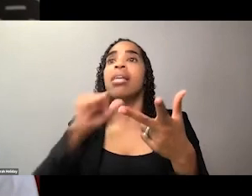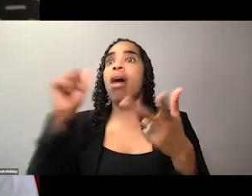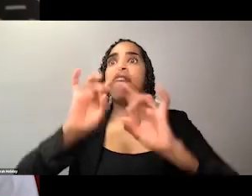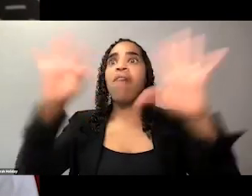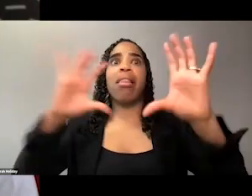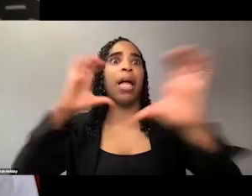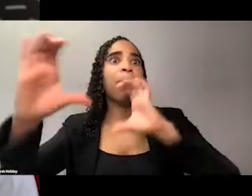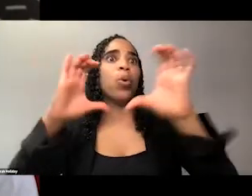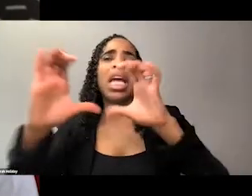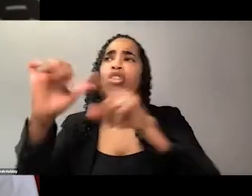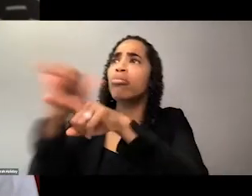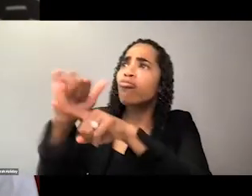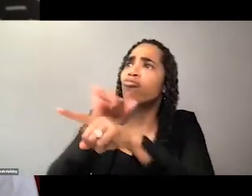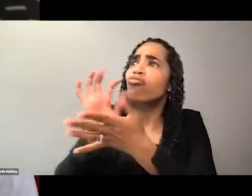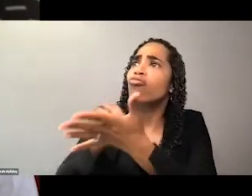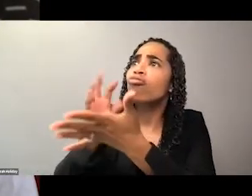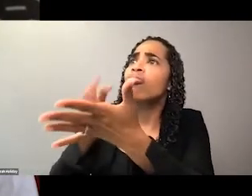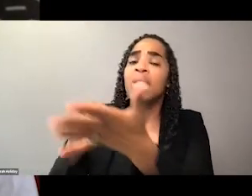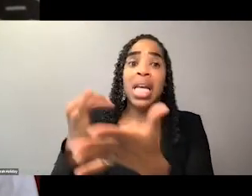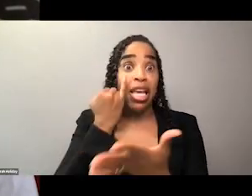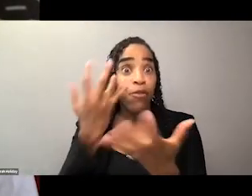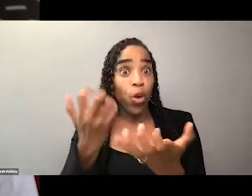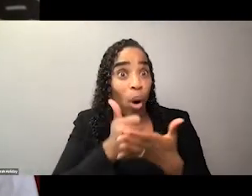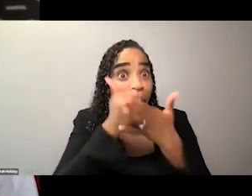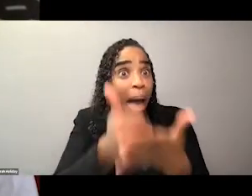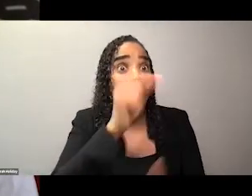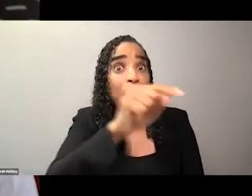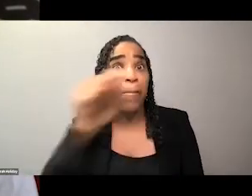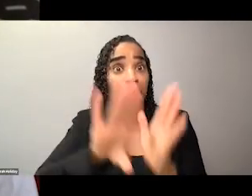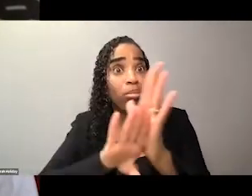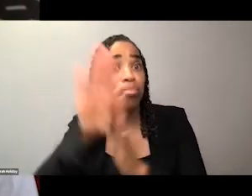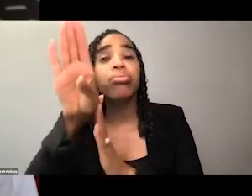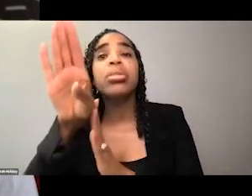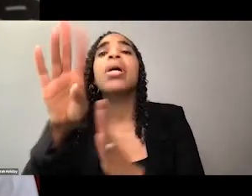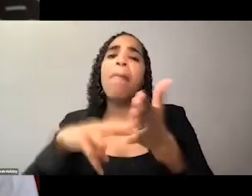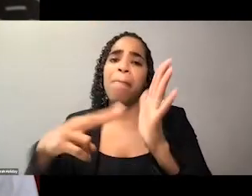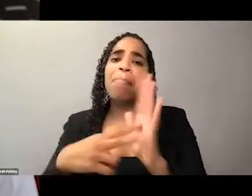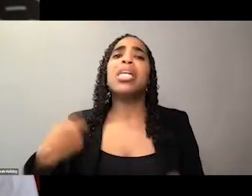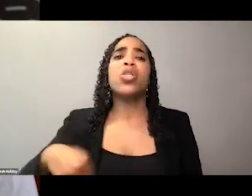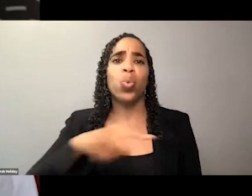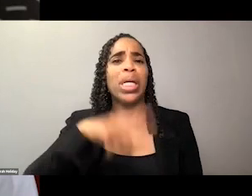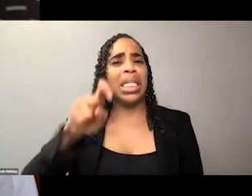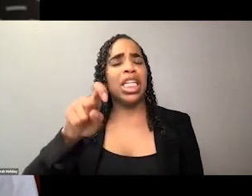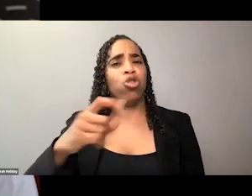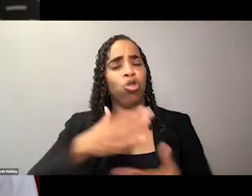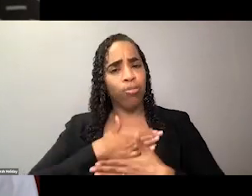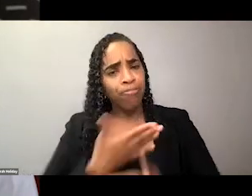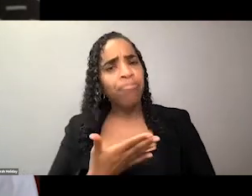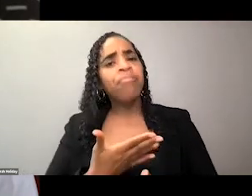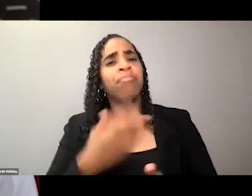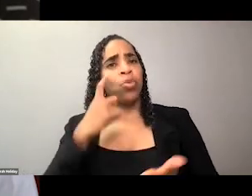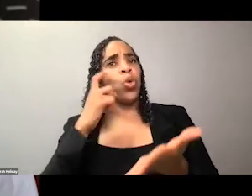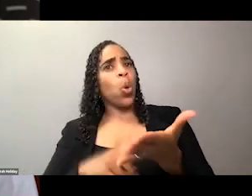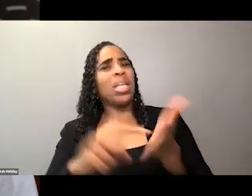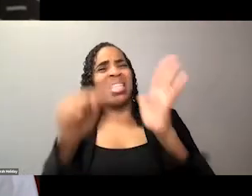If we are serious about rehabilitation, we will get serious about the negative effects of solitary confinement,